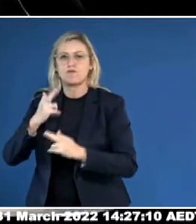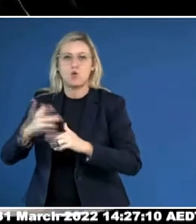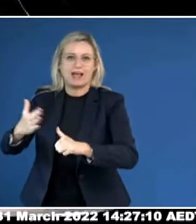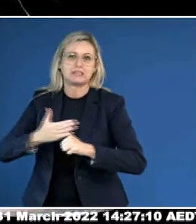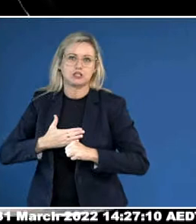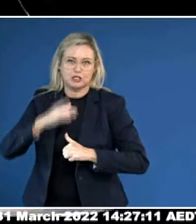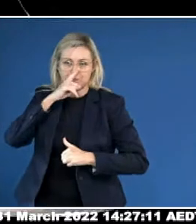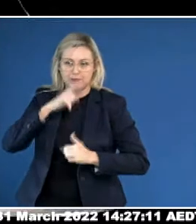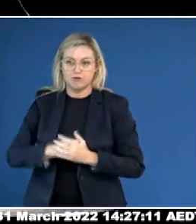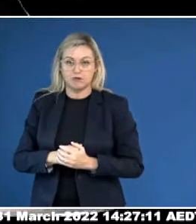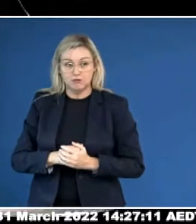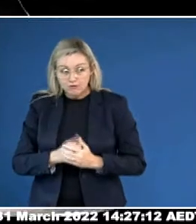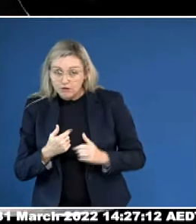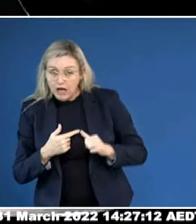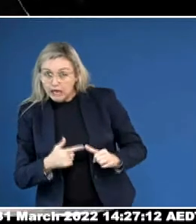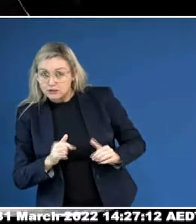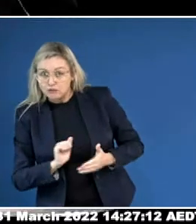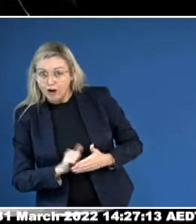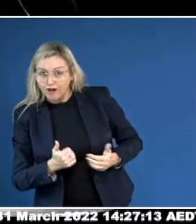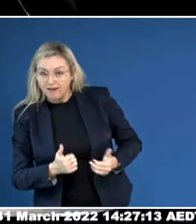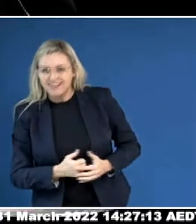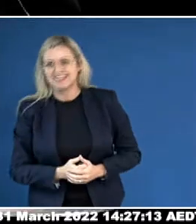Is that enough? MS EASTMAN: Yeah, that's fine.